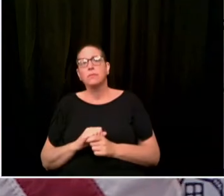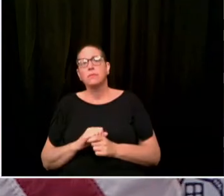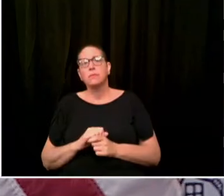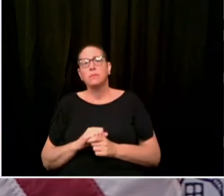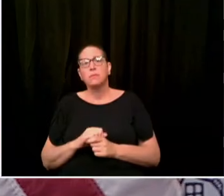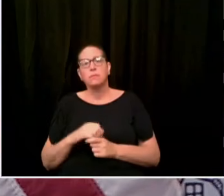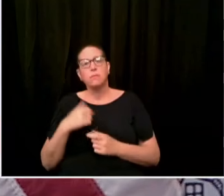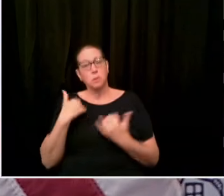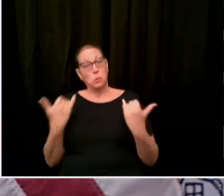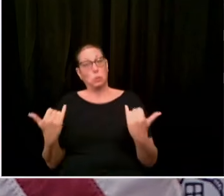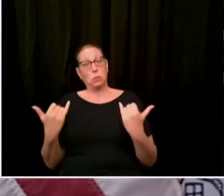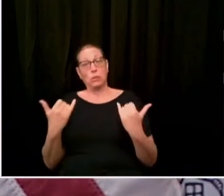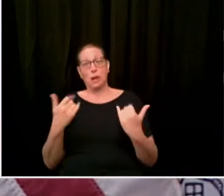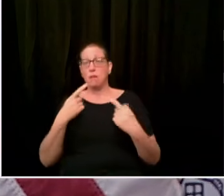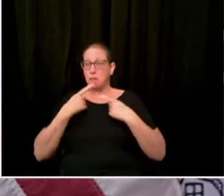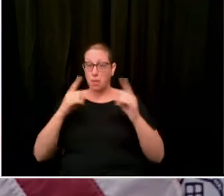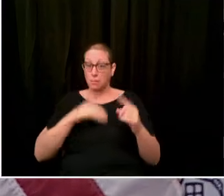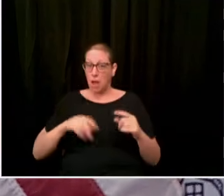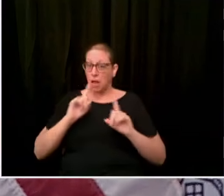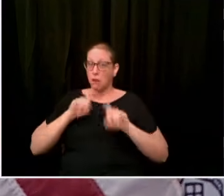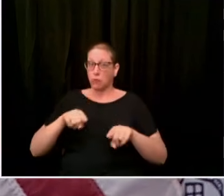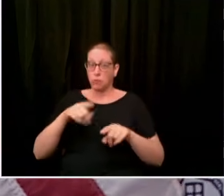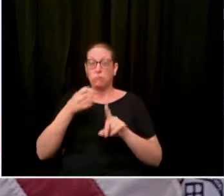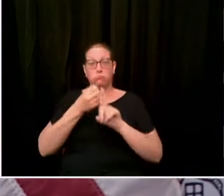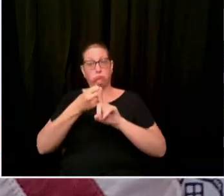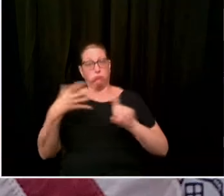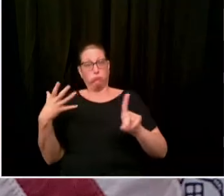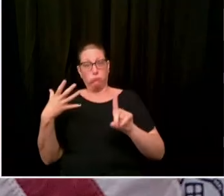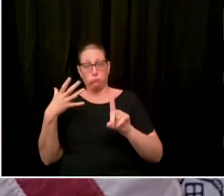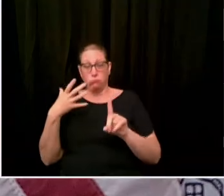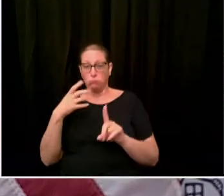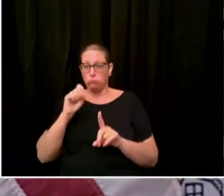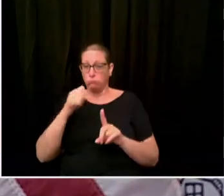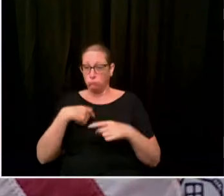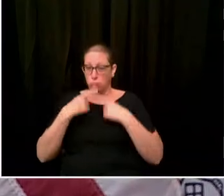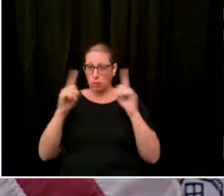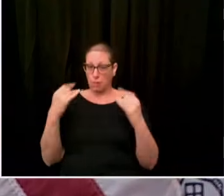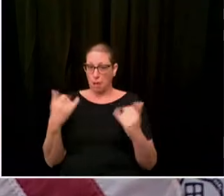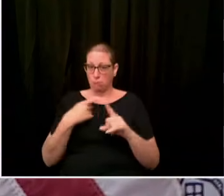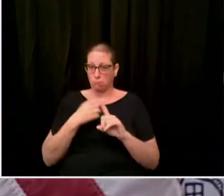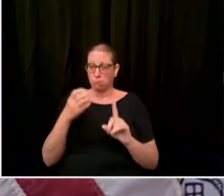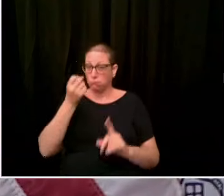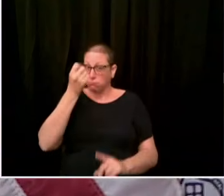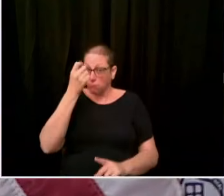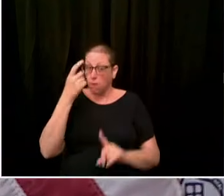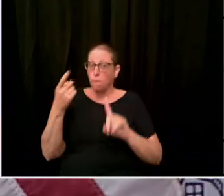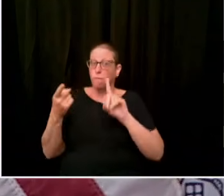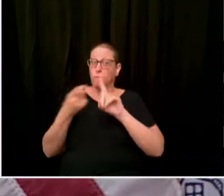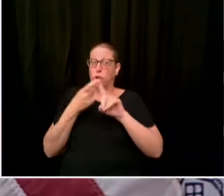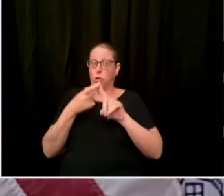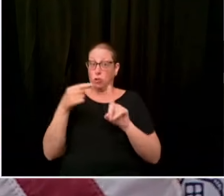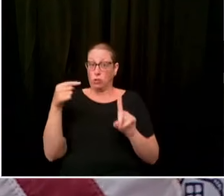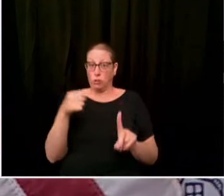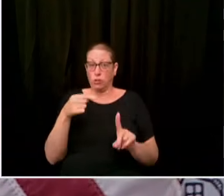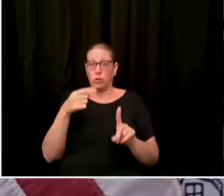TESTING EFFORT IS GROWING ALL THE TIME. THE FIRST AND